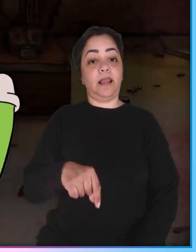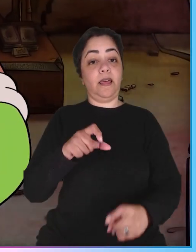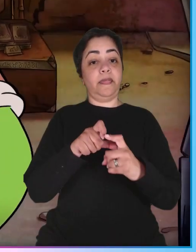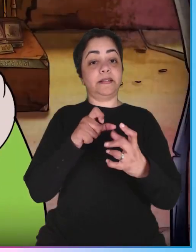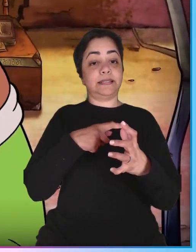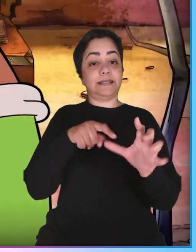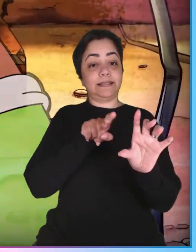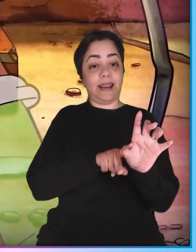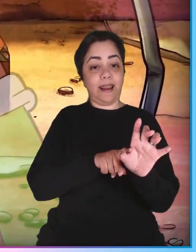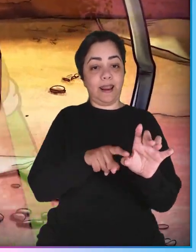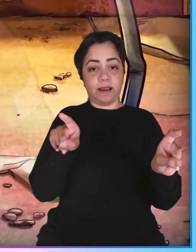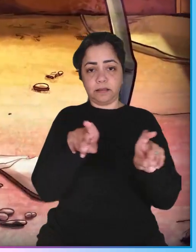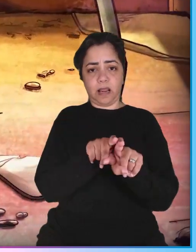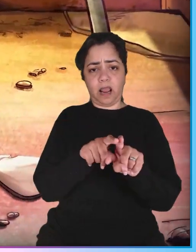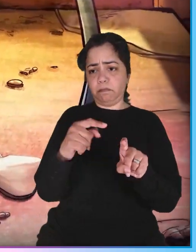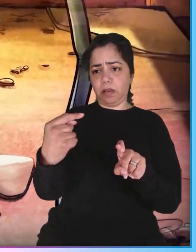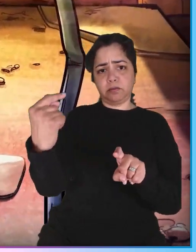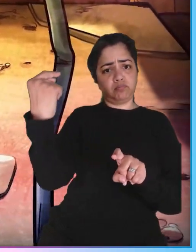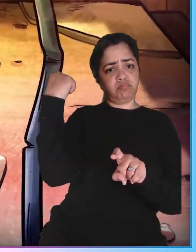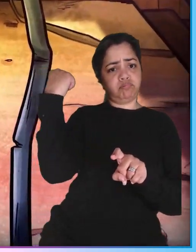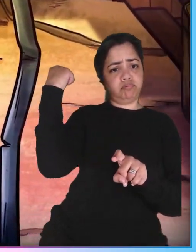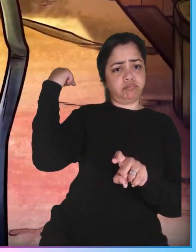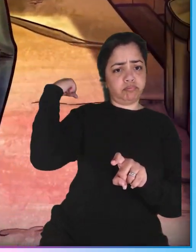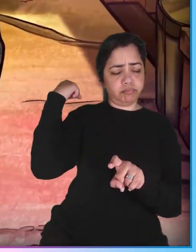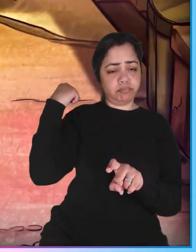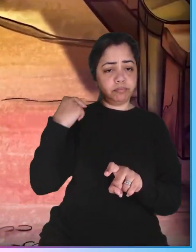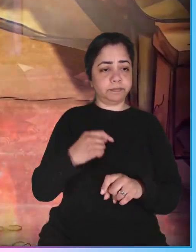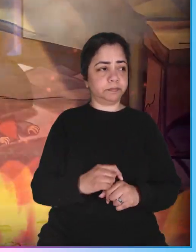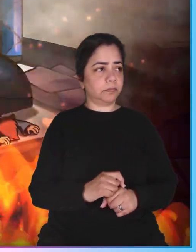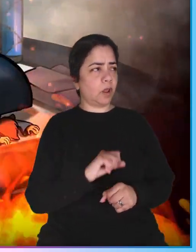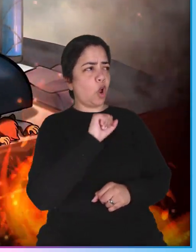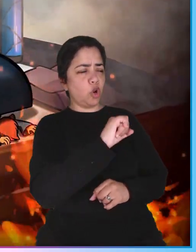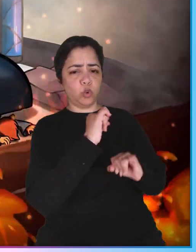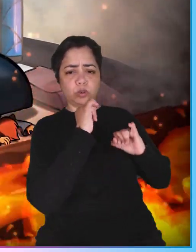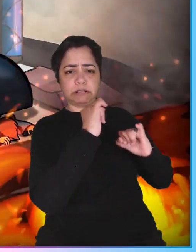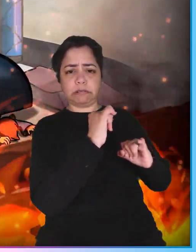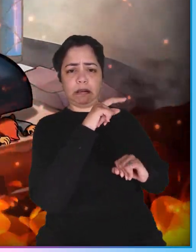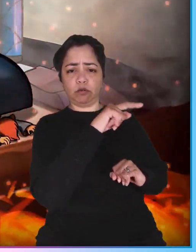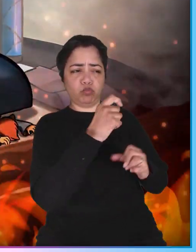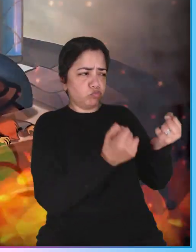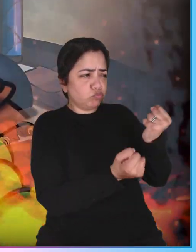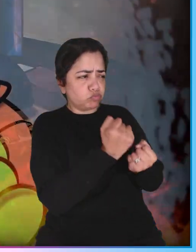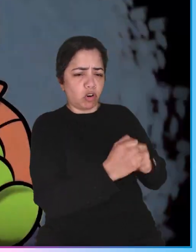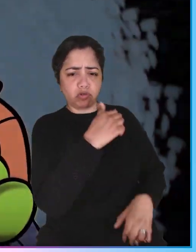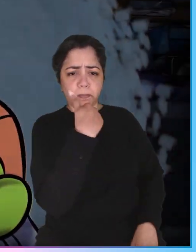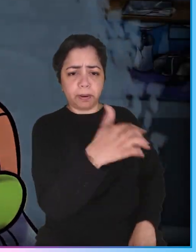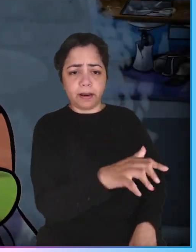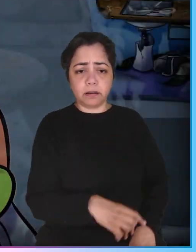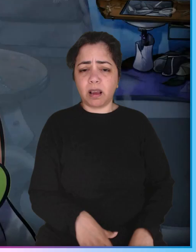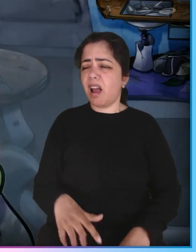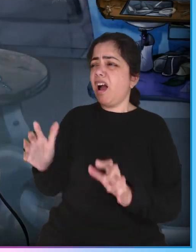[Announcer] This day started like any other. [Woman] ...judged for your Sins. [Brok] No! NOOOOOOOOO!